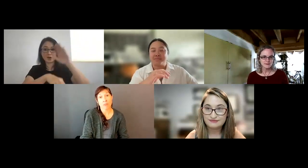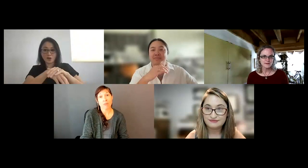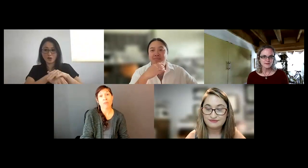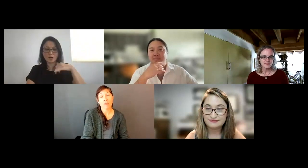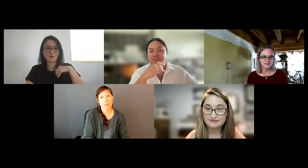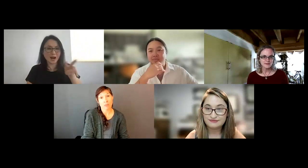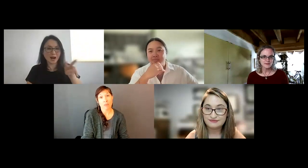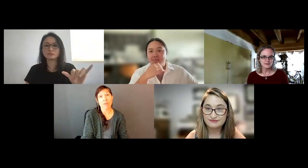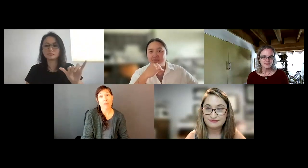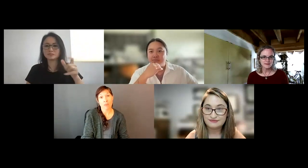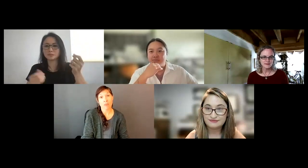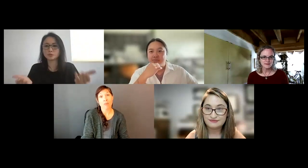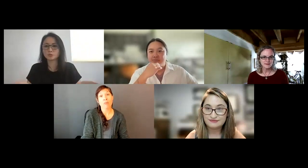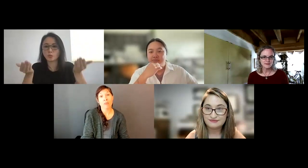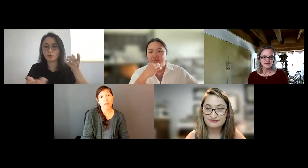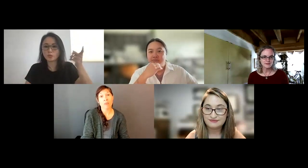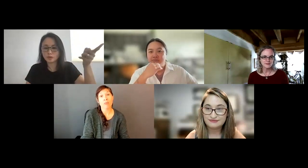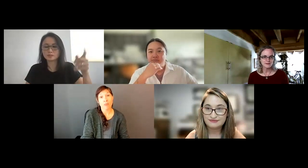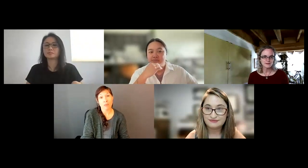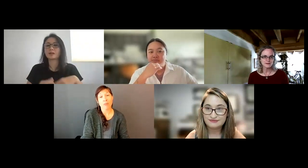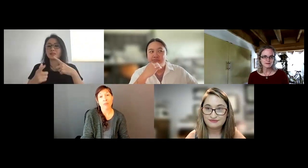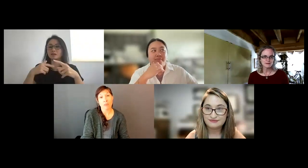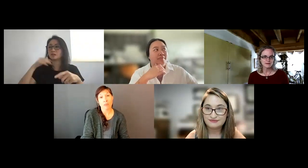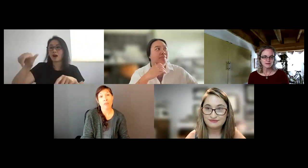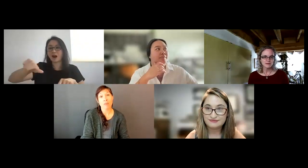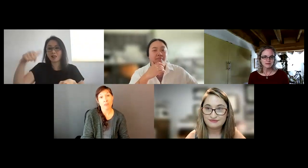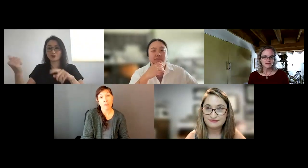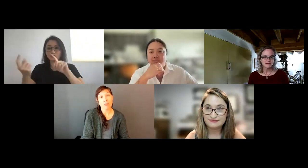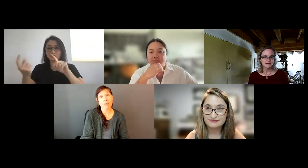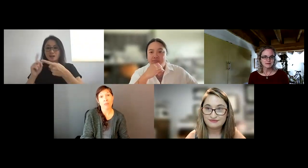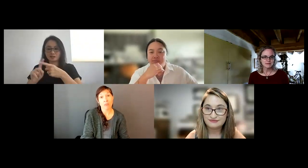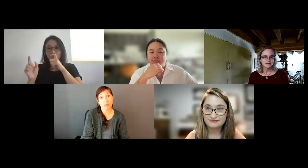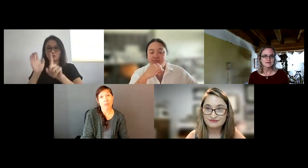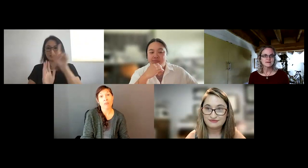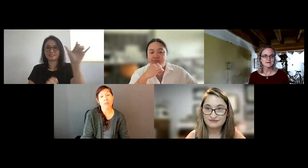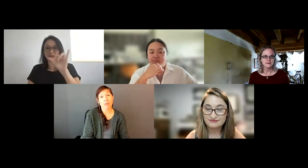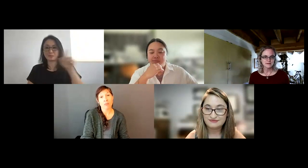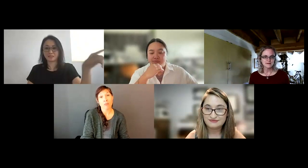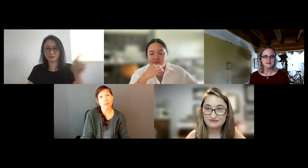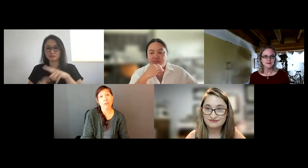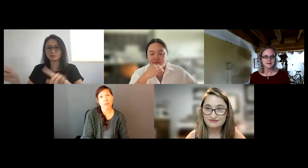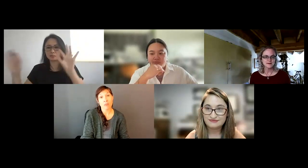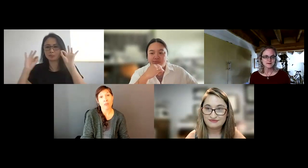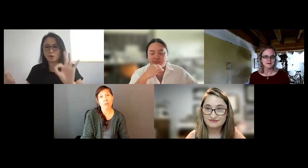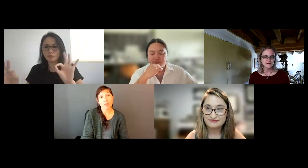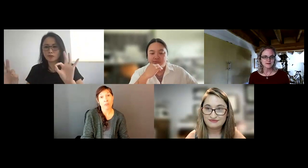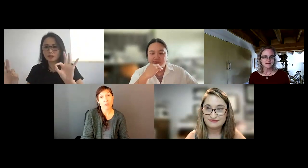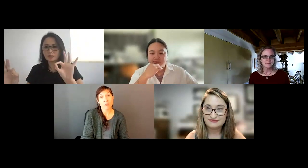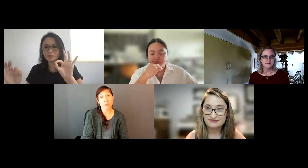She tried on a pair of pants and I looked at that and I realized that the pants were way too short. Then I had another friend who was similar height